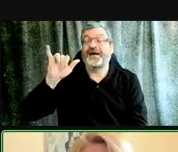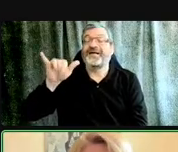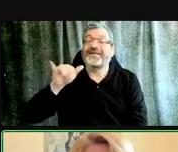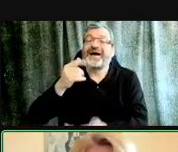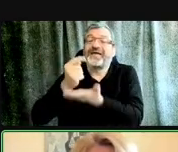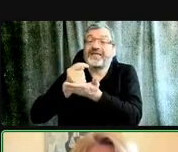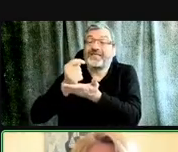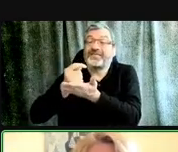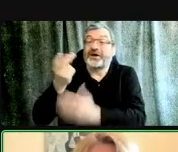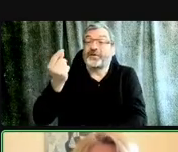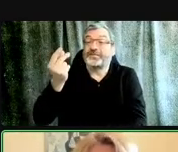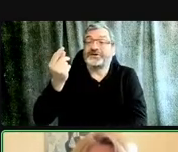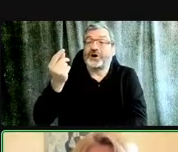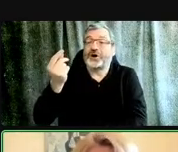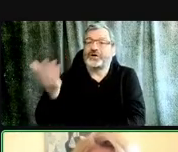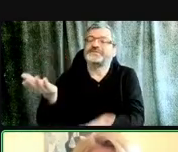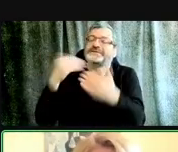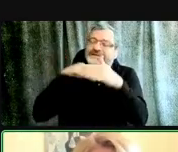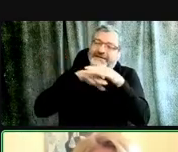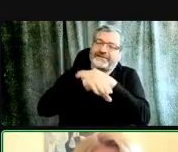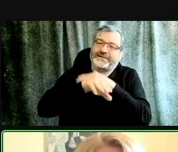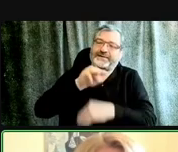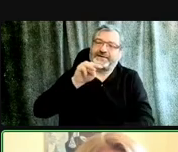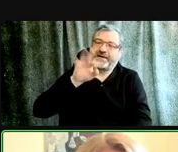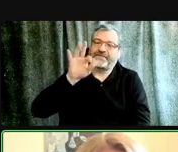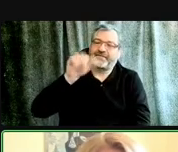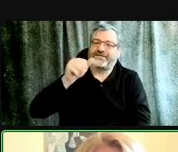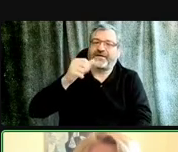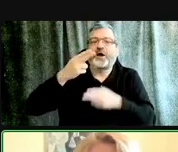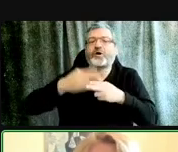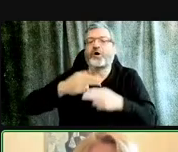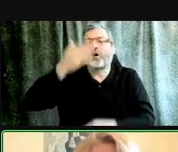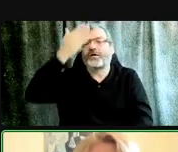workers only, and it was called Frontline Workers First Friday.